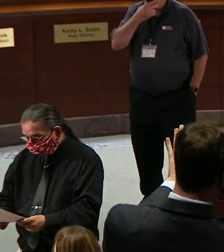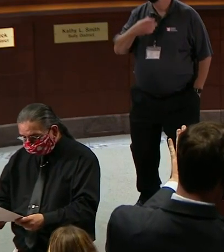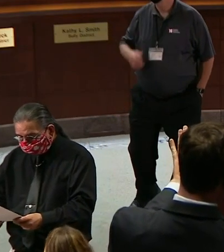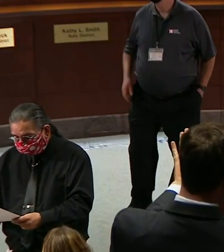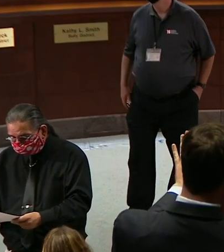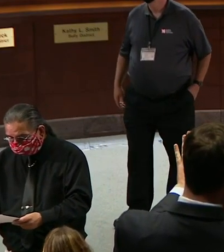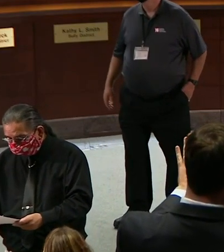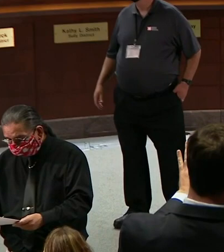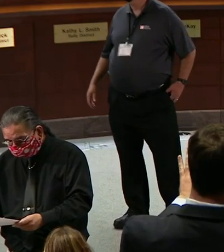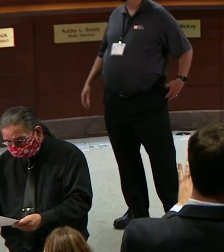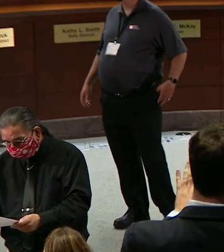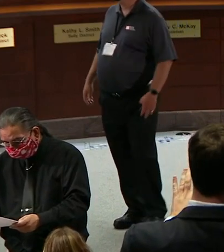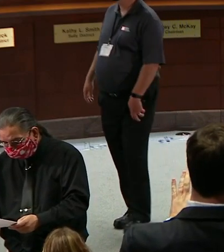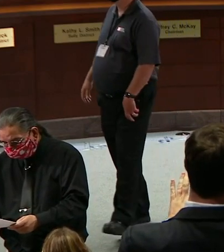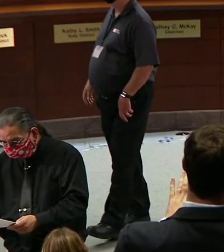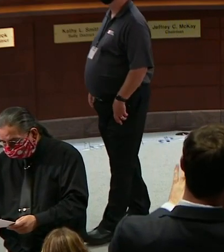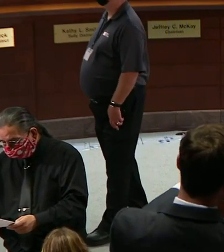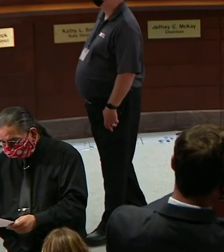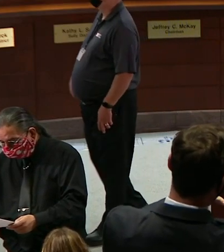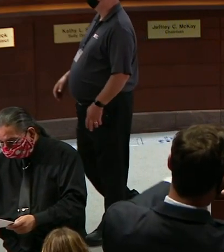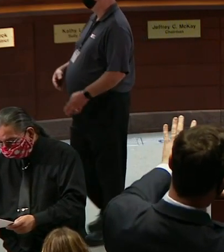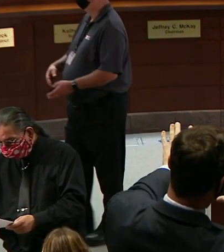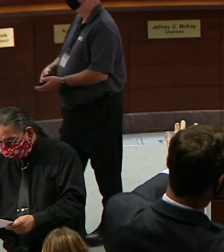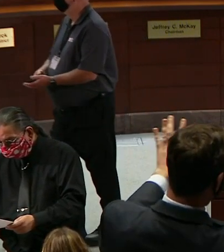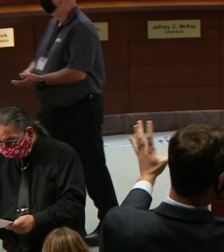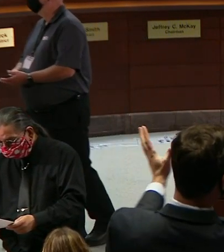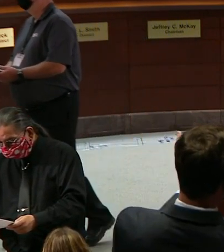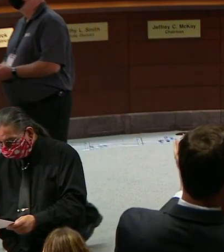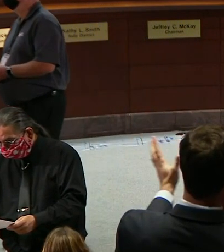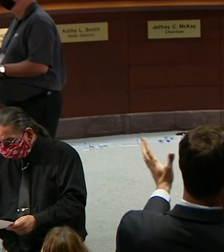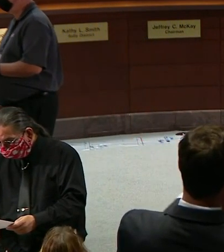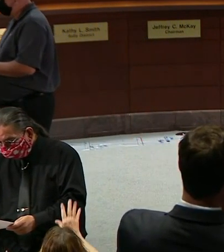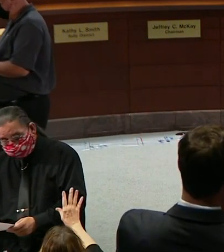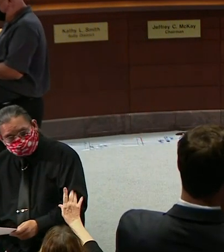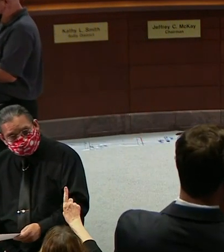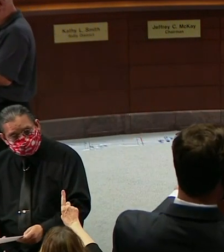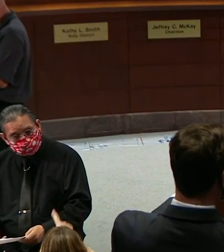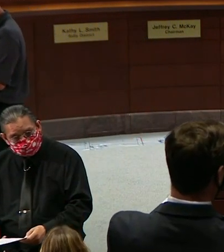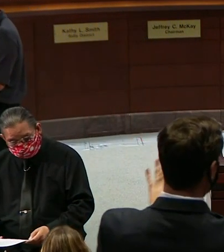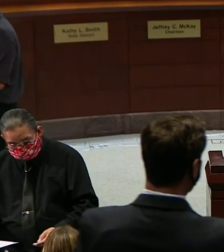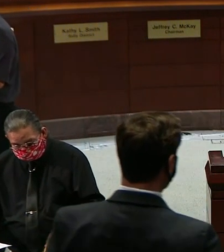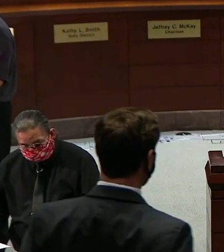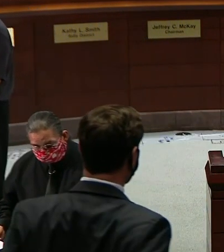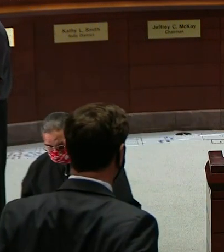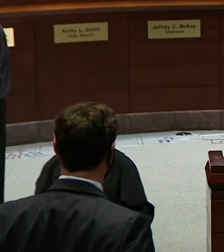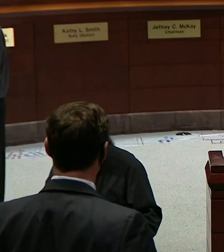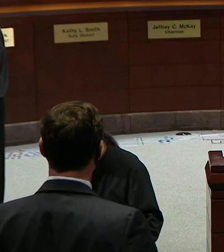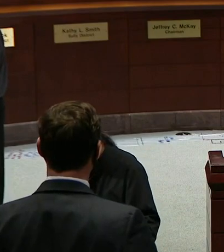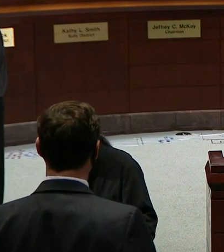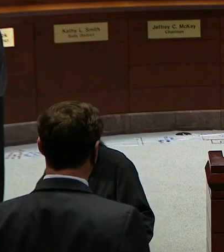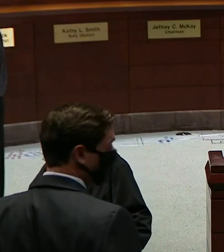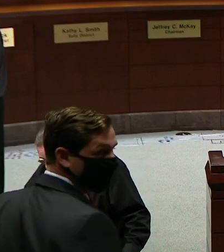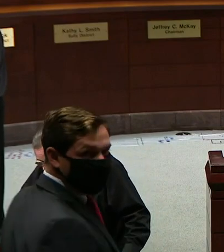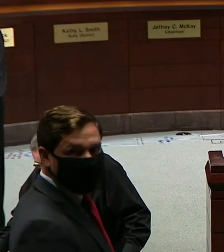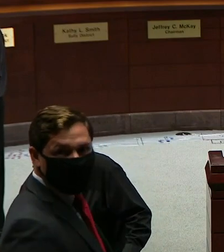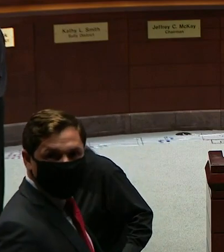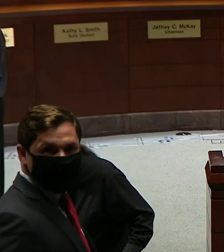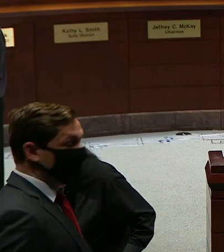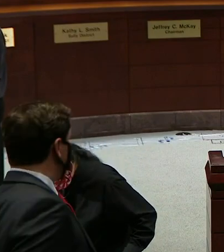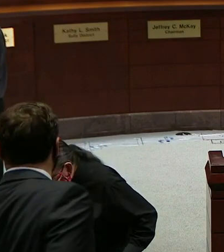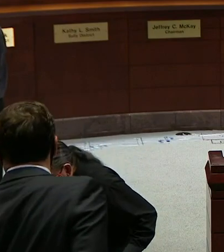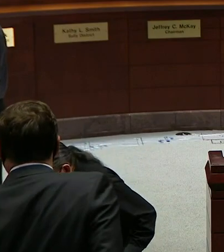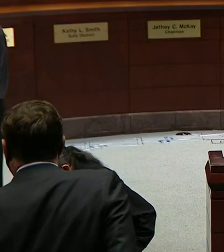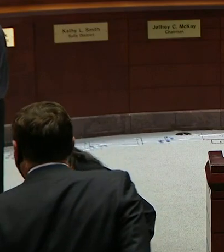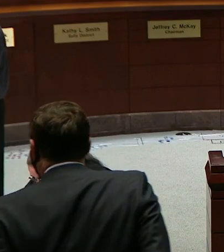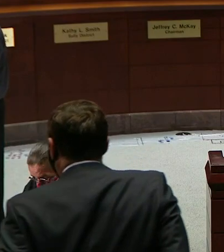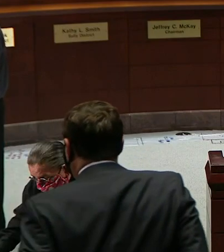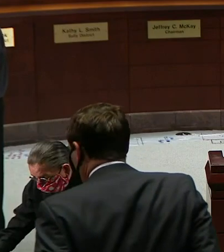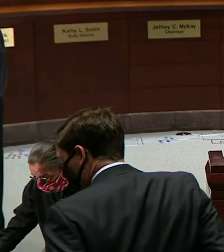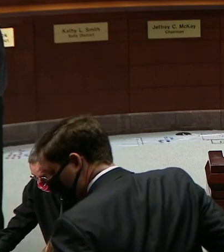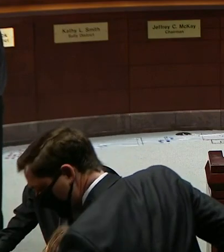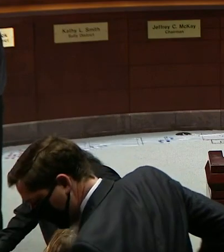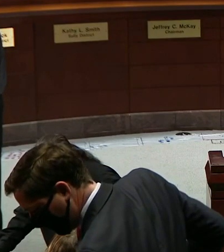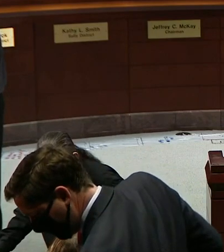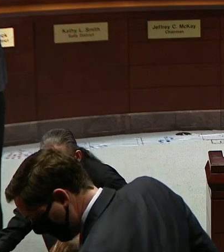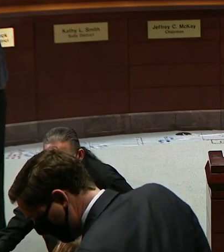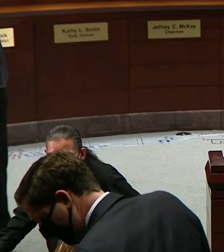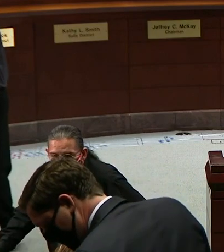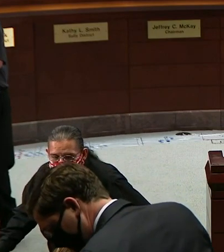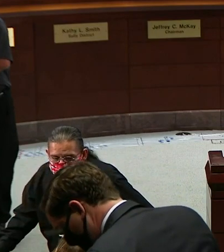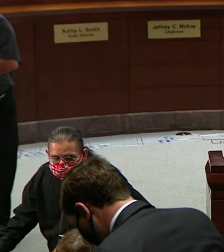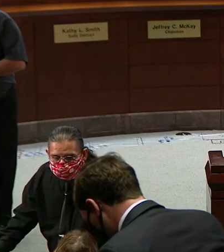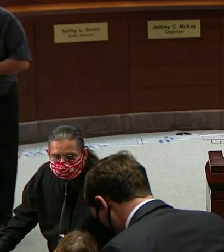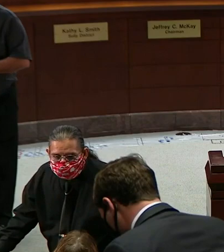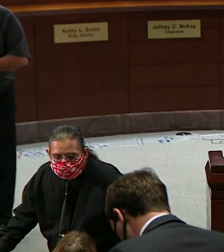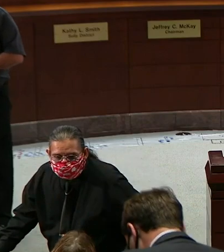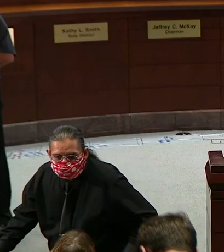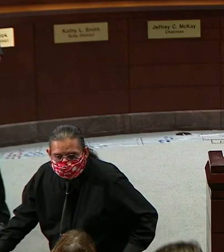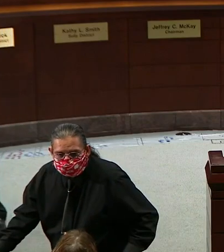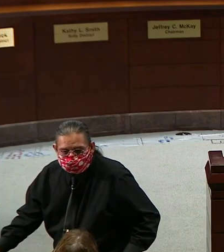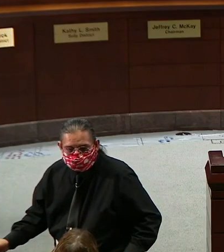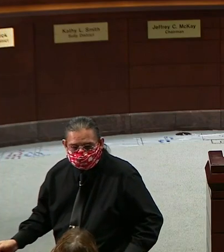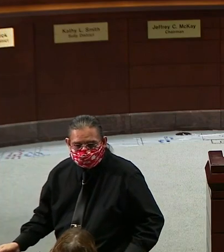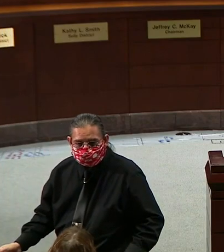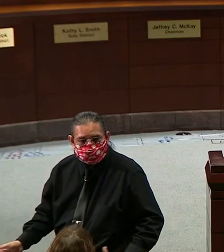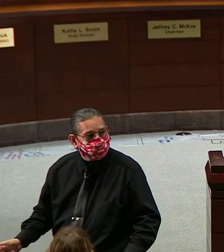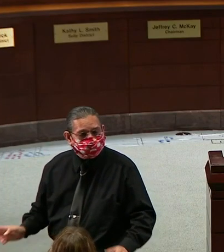NINETY FIVE. WHAT IS A SIGNAL.